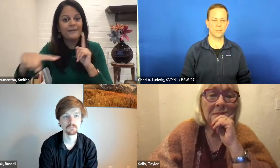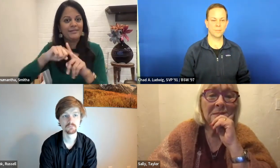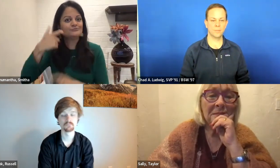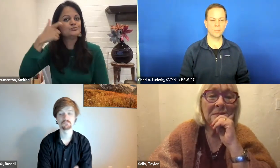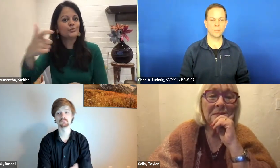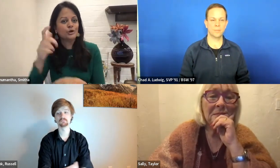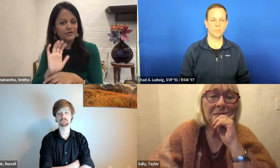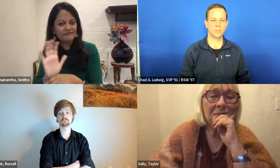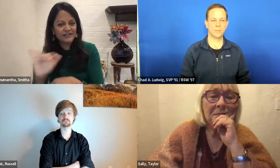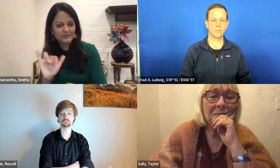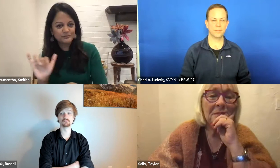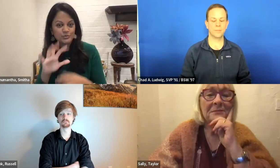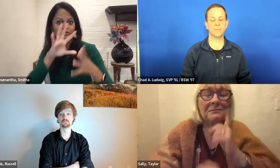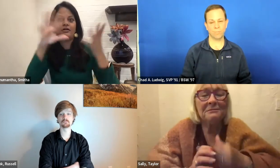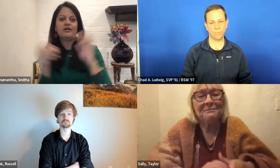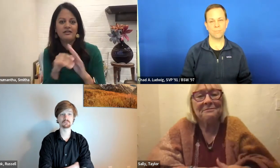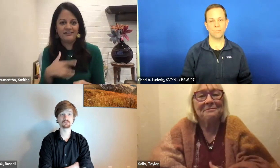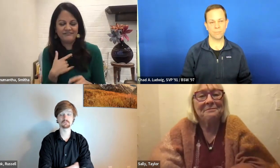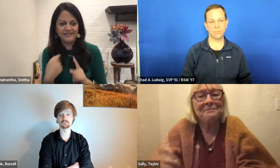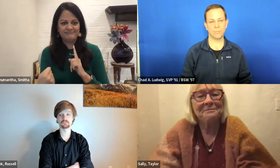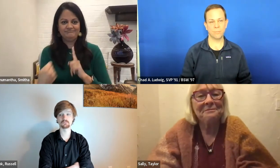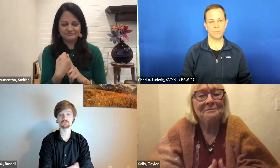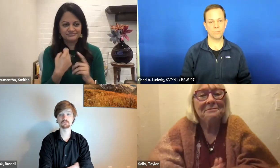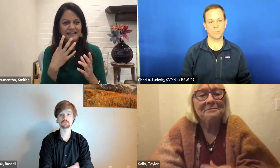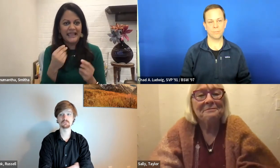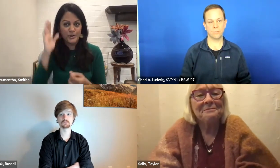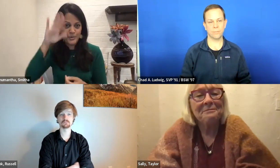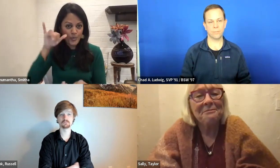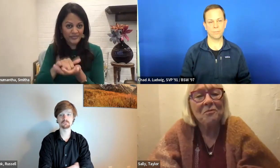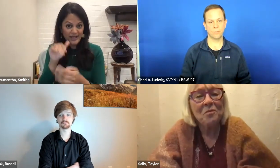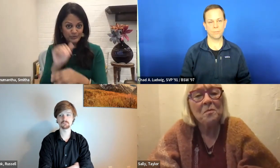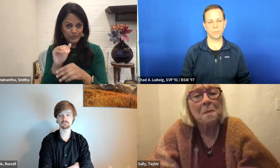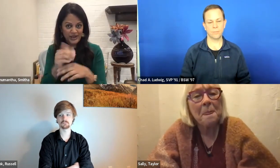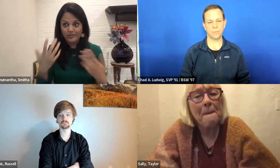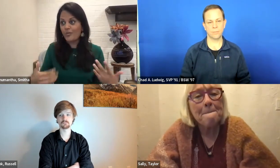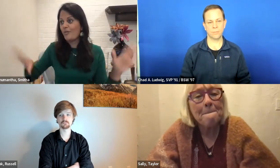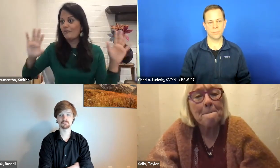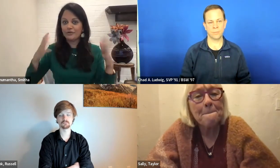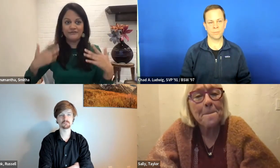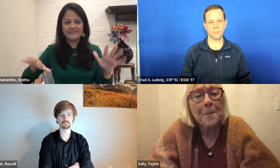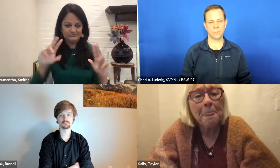and the community being able to both hear your stories and watch the film must be incredibly impactful.